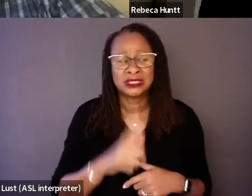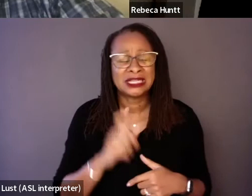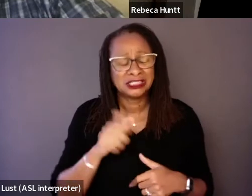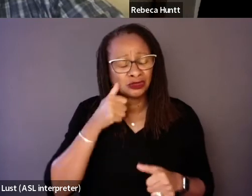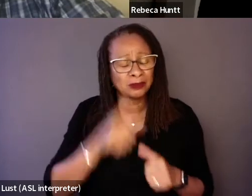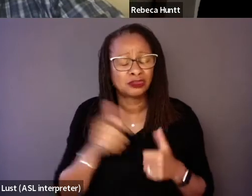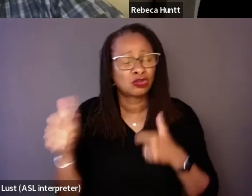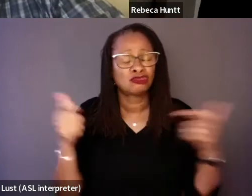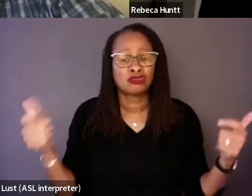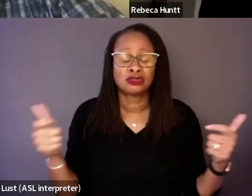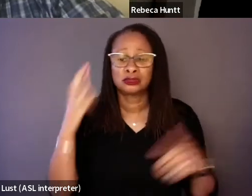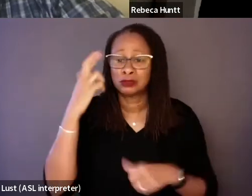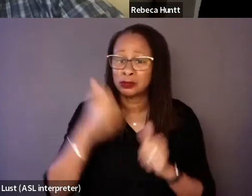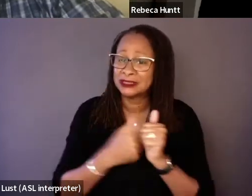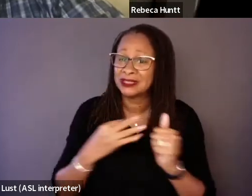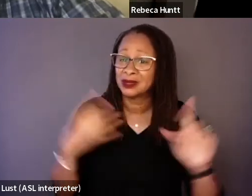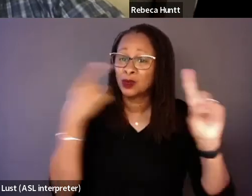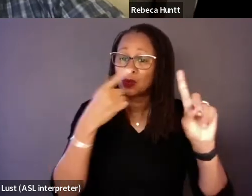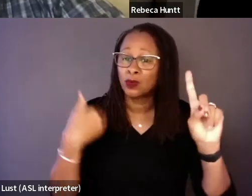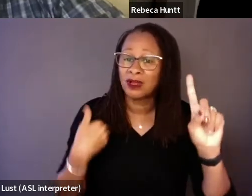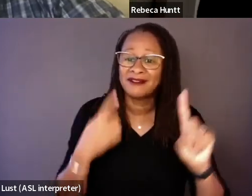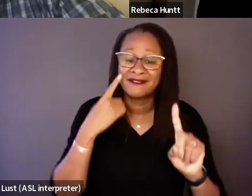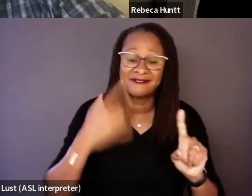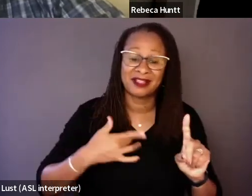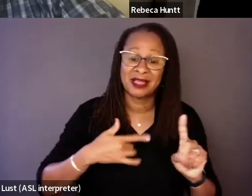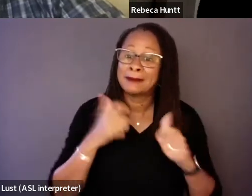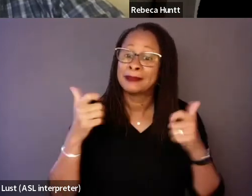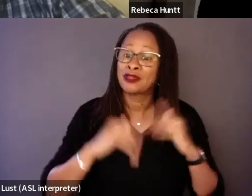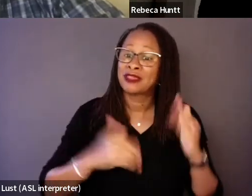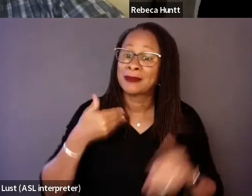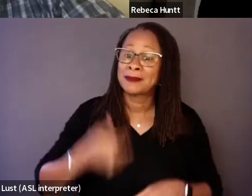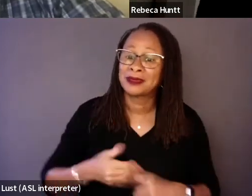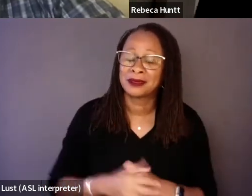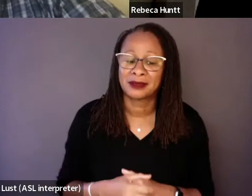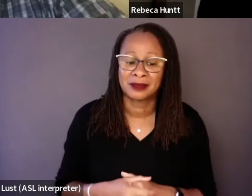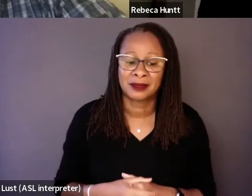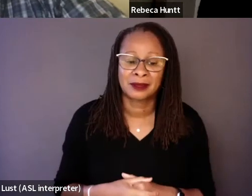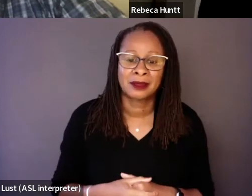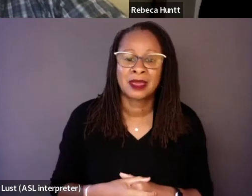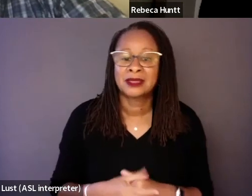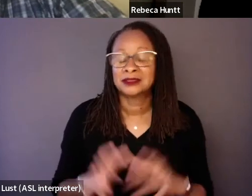And I felt like that was bigger than me, and it was more important for me to stay that course than